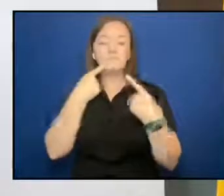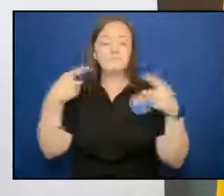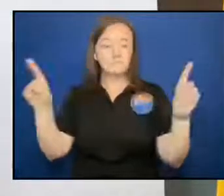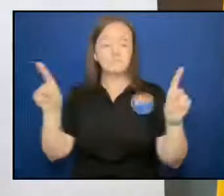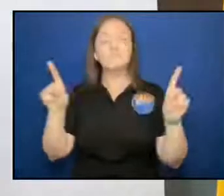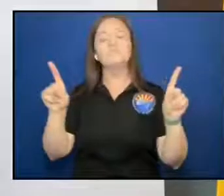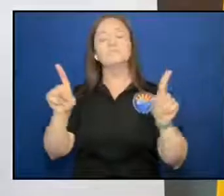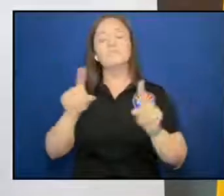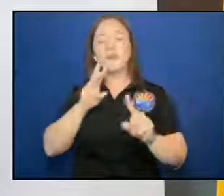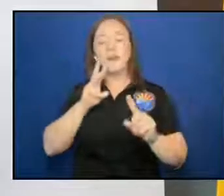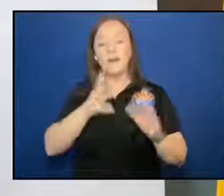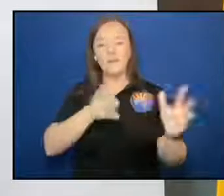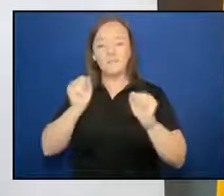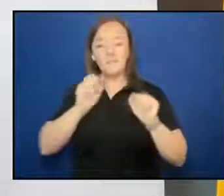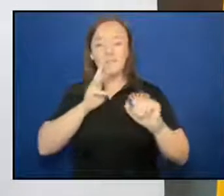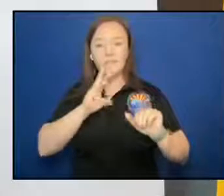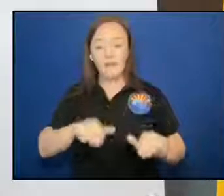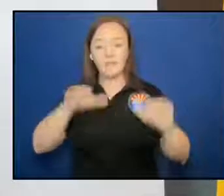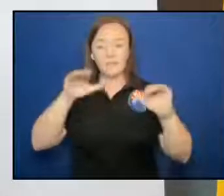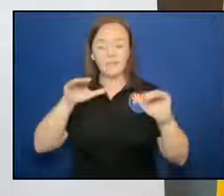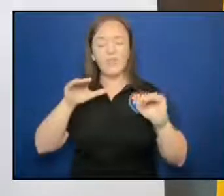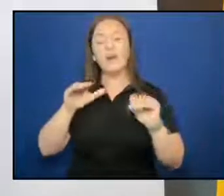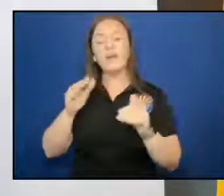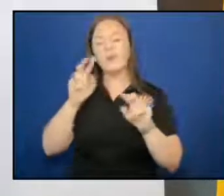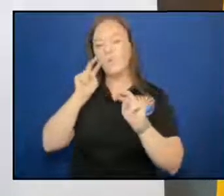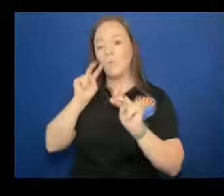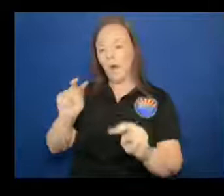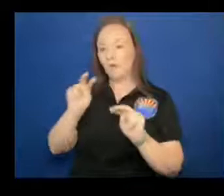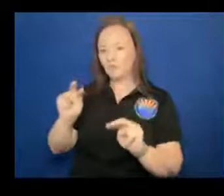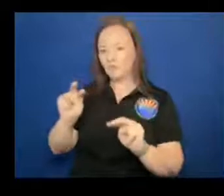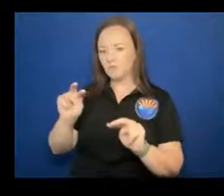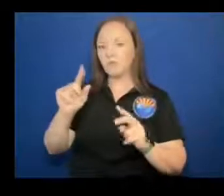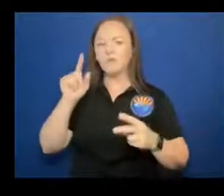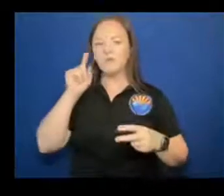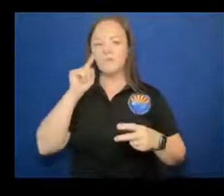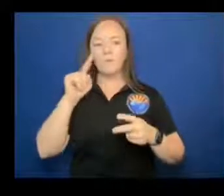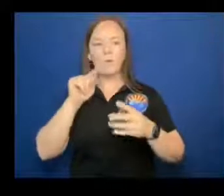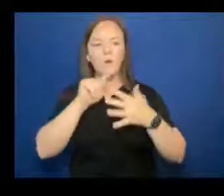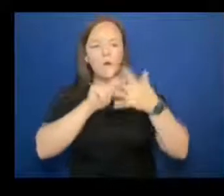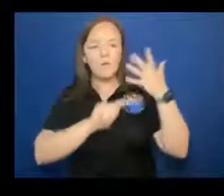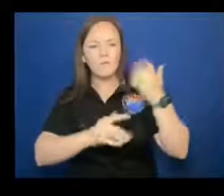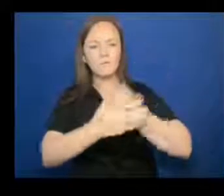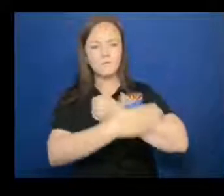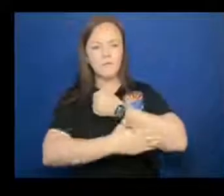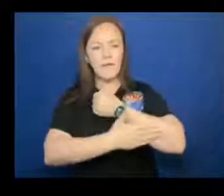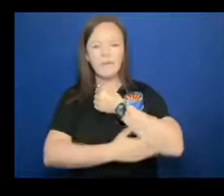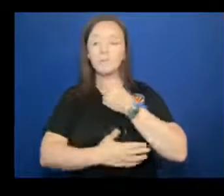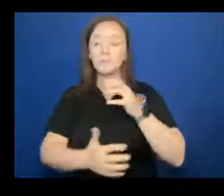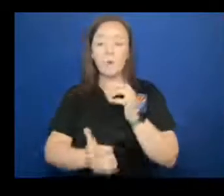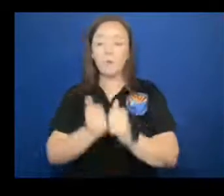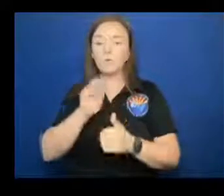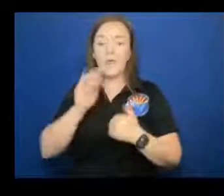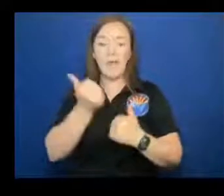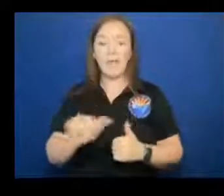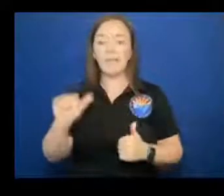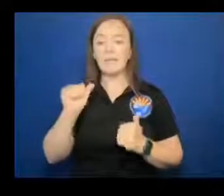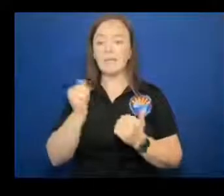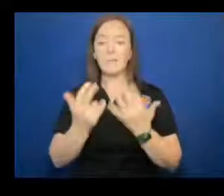AND ALL OF THAT IS CONTINUING TO STREAM OFF TO THE NORTH. AND THAT IS REALLY GOING TO BE OUR PLAYER FOR THE NEXT